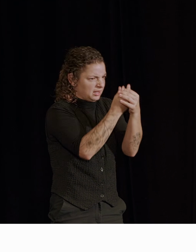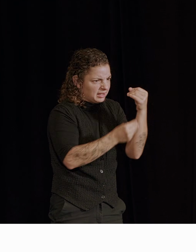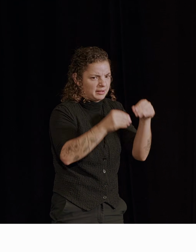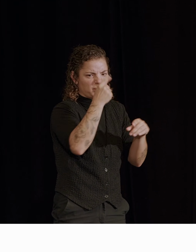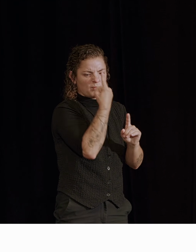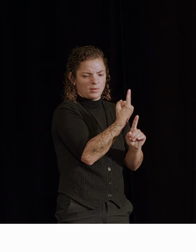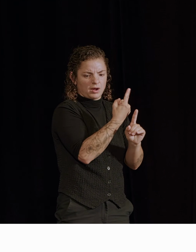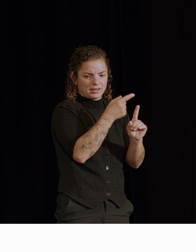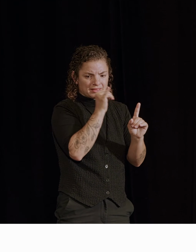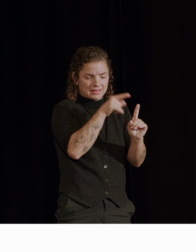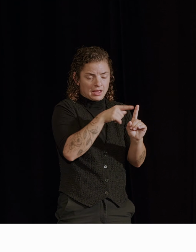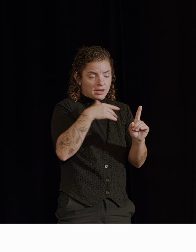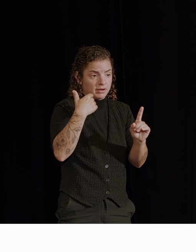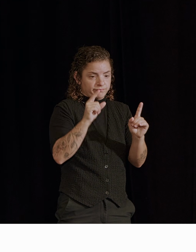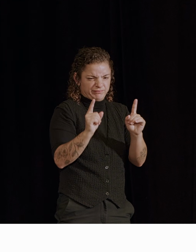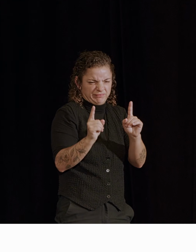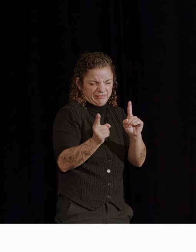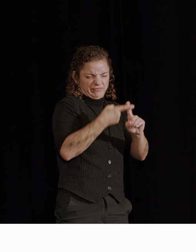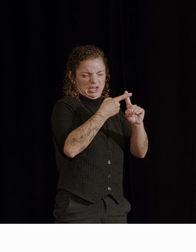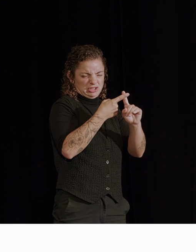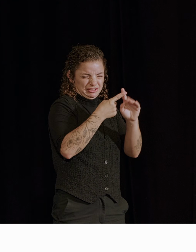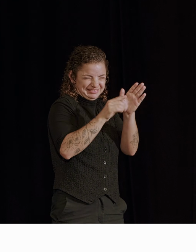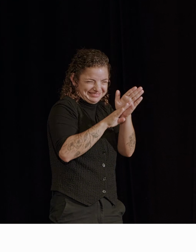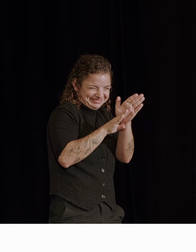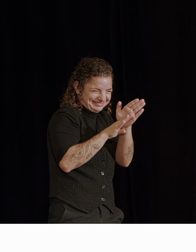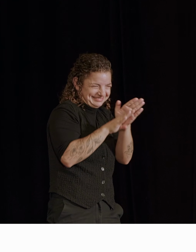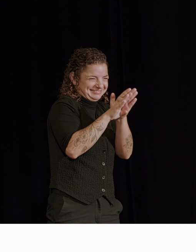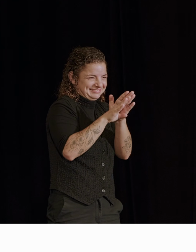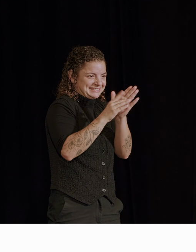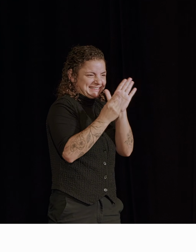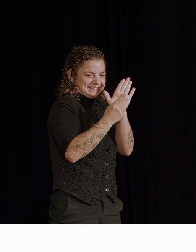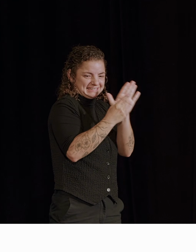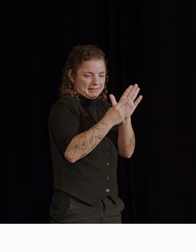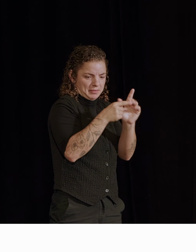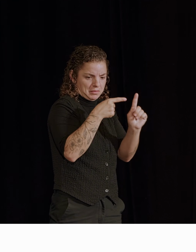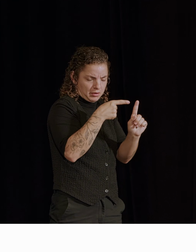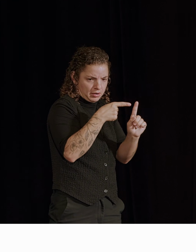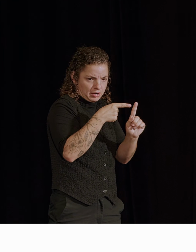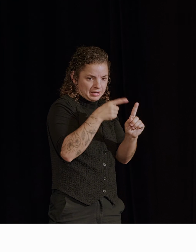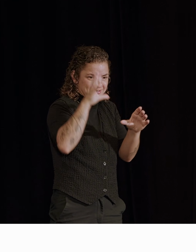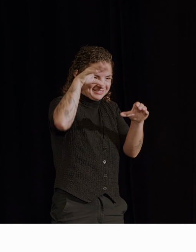and first engineering build-out of multimodal AI on glasses at the company.